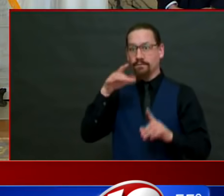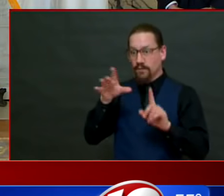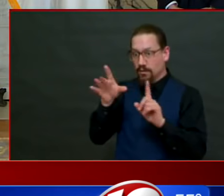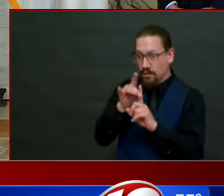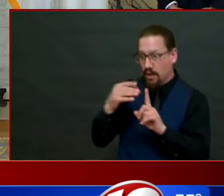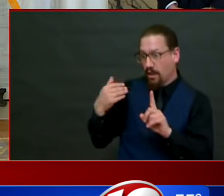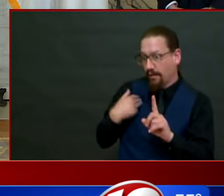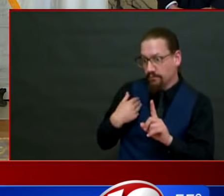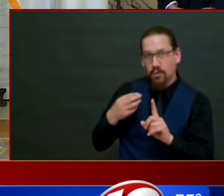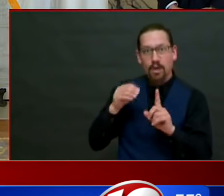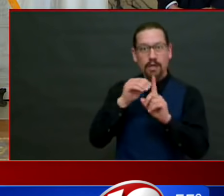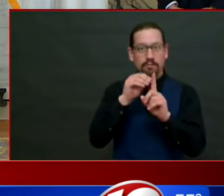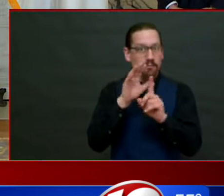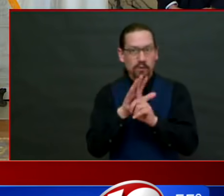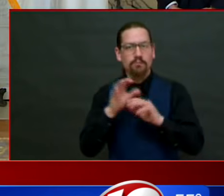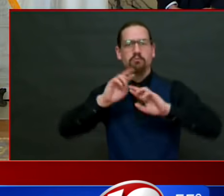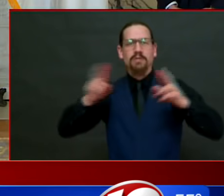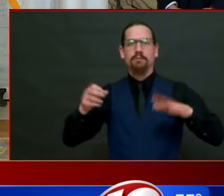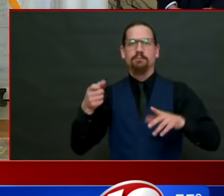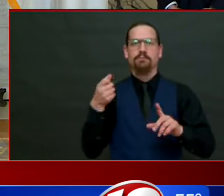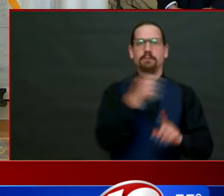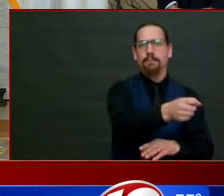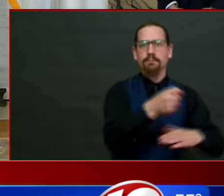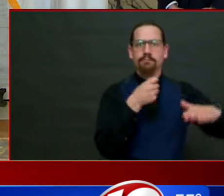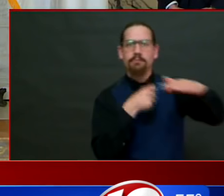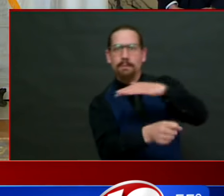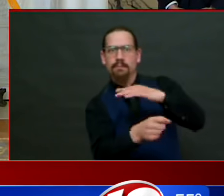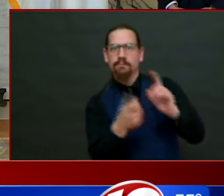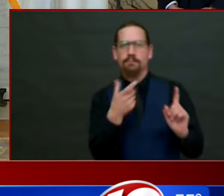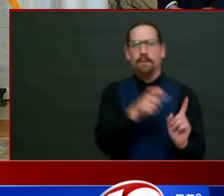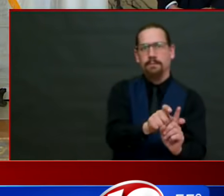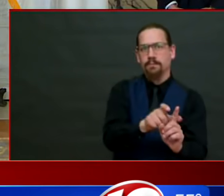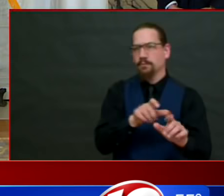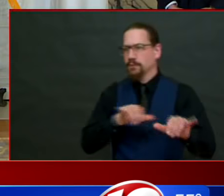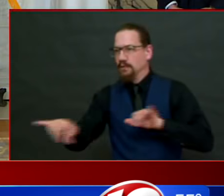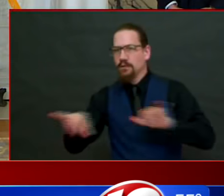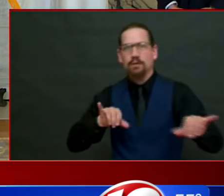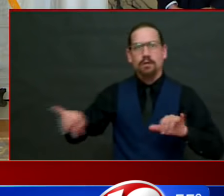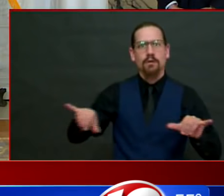US TO FIGURE OUT WHO IS SICK, ISOLATE THEM, GET AHEAD OF